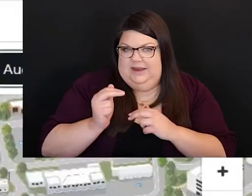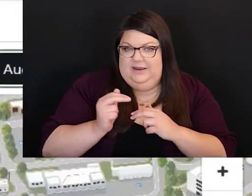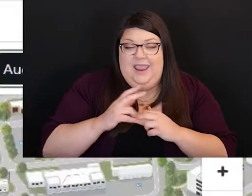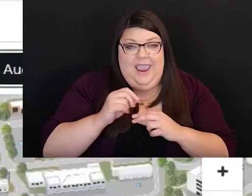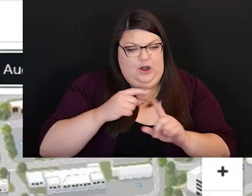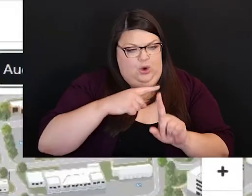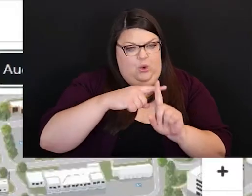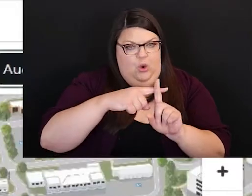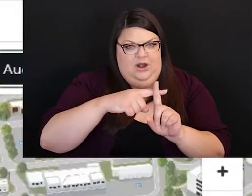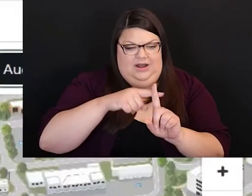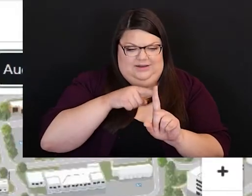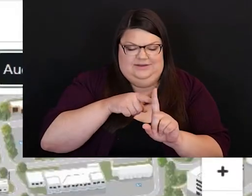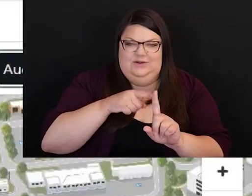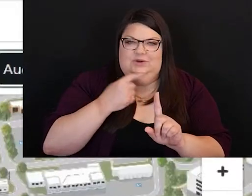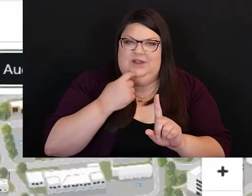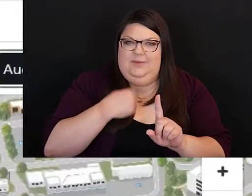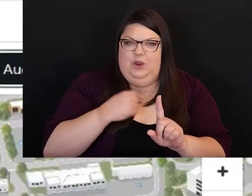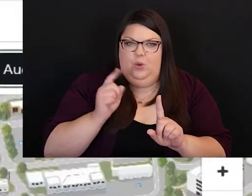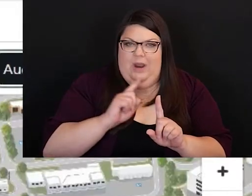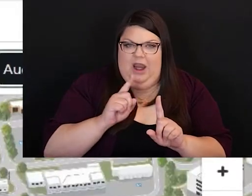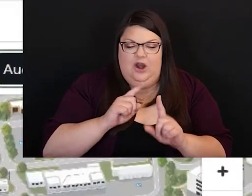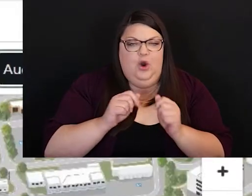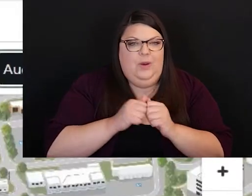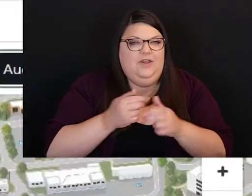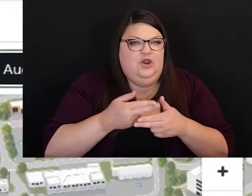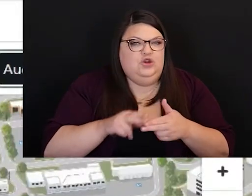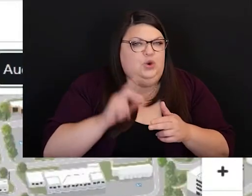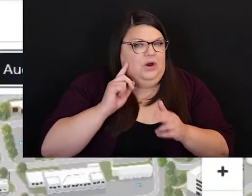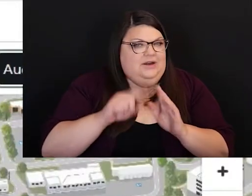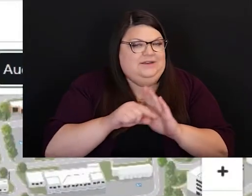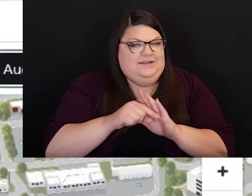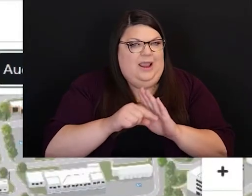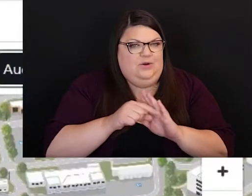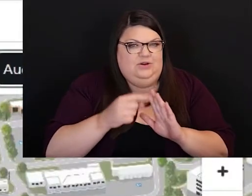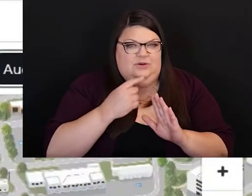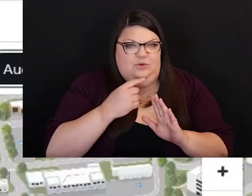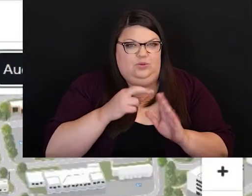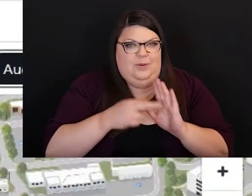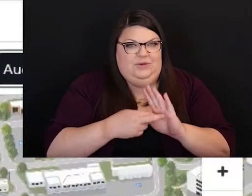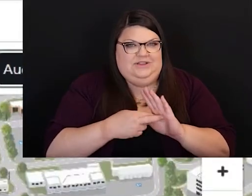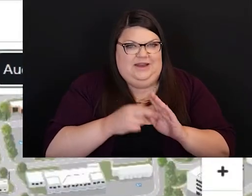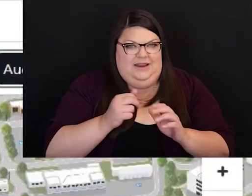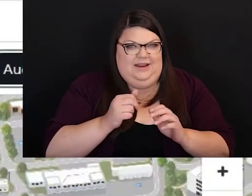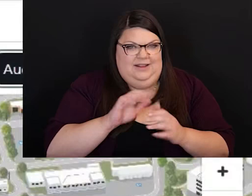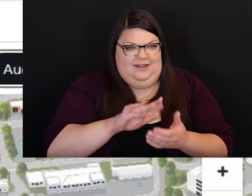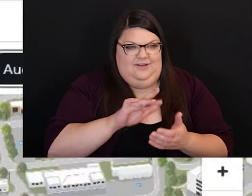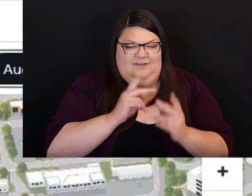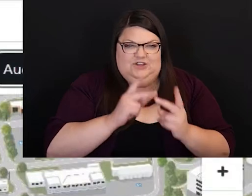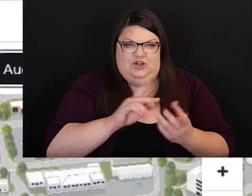that tell us where we are on the map, along with a short sound representing the Visitor's Center. Right arrow. Empty space. Three-